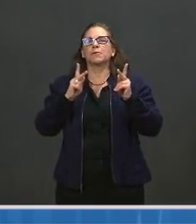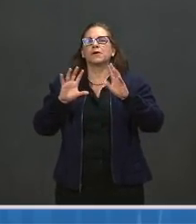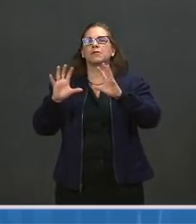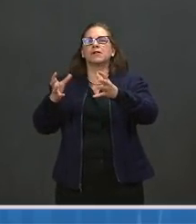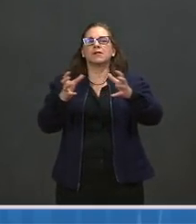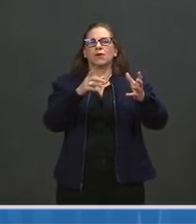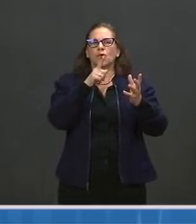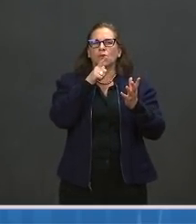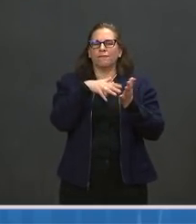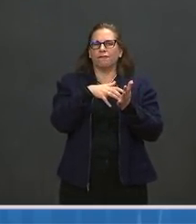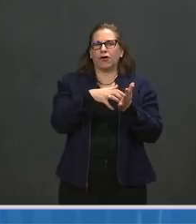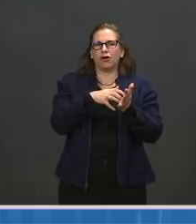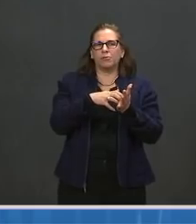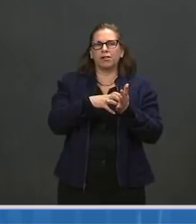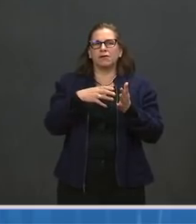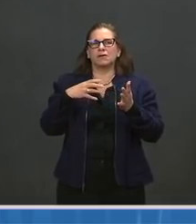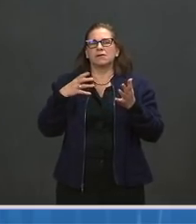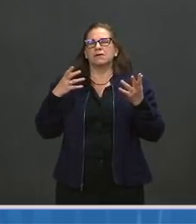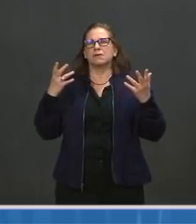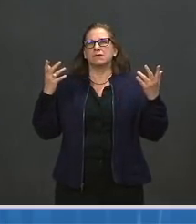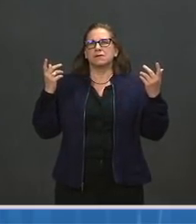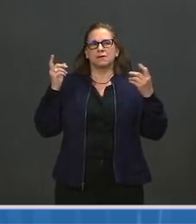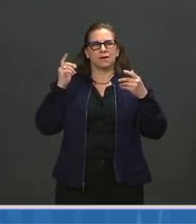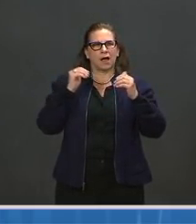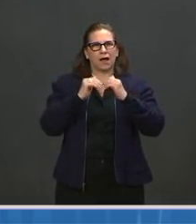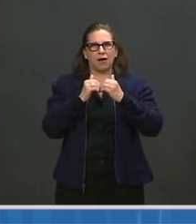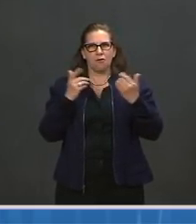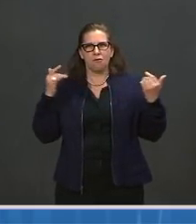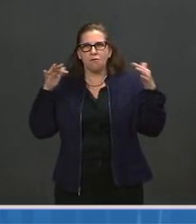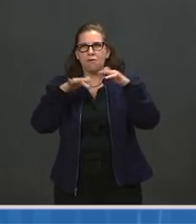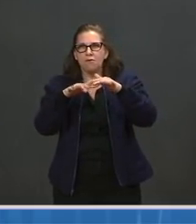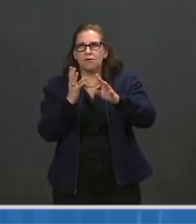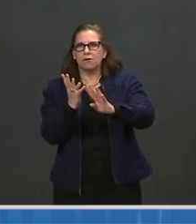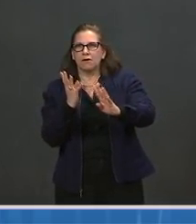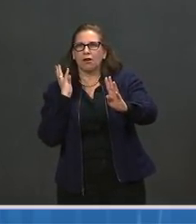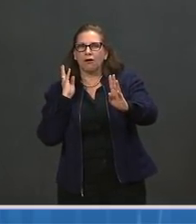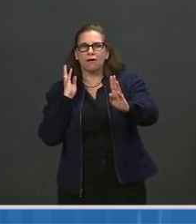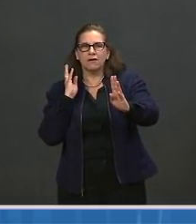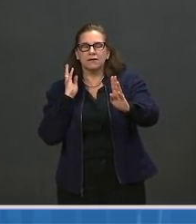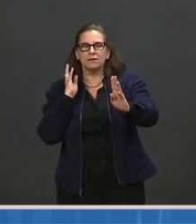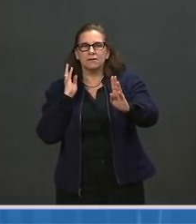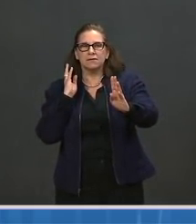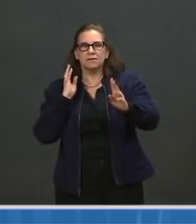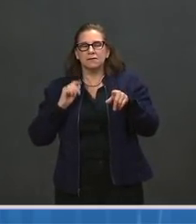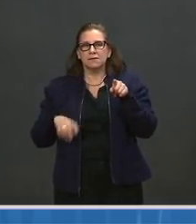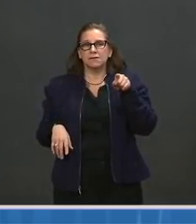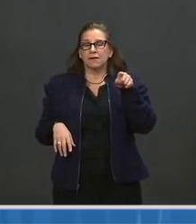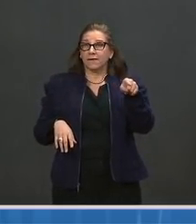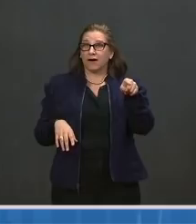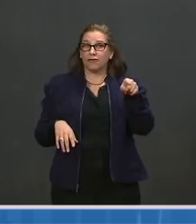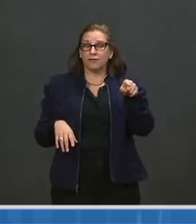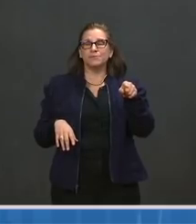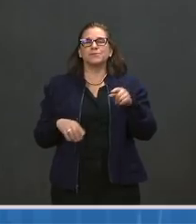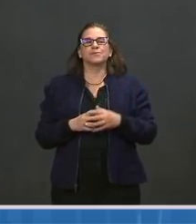and the severe toll taken by the virus on people of color, in federal vaccination centers,